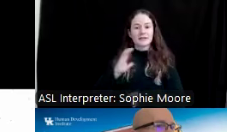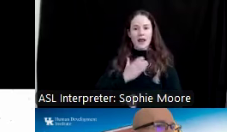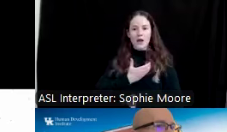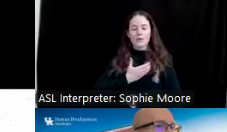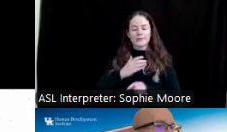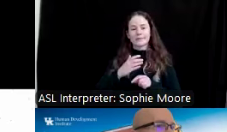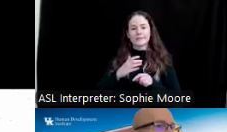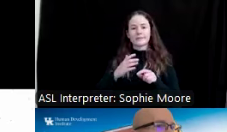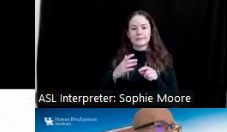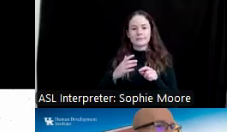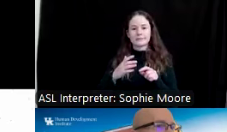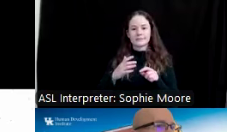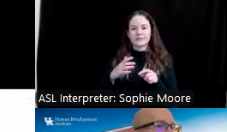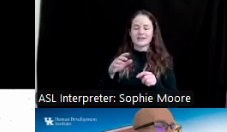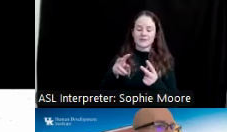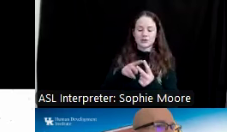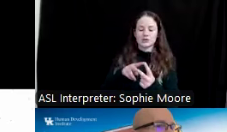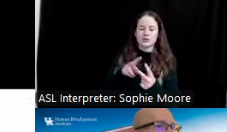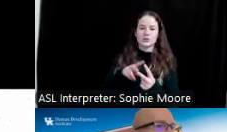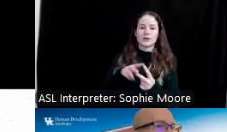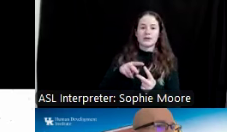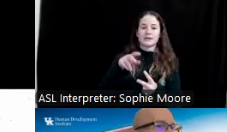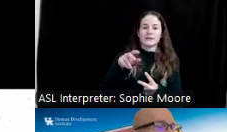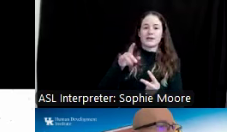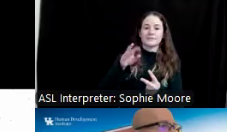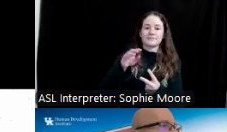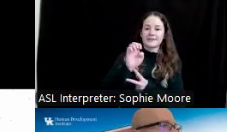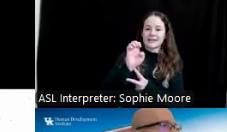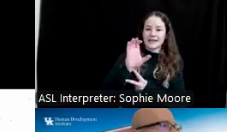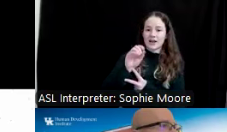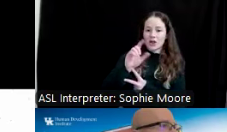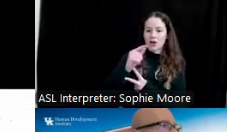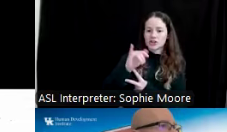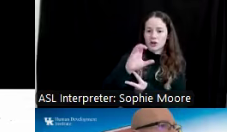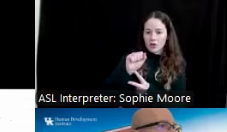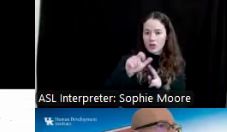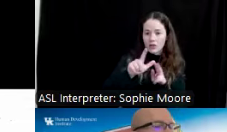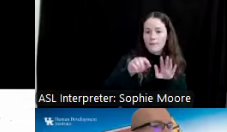self-determination theory are generalizable frameworks that can be applied to essentially anyone um and any